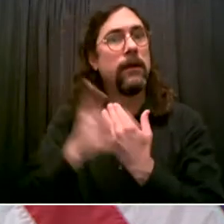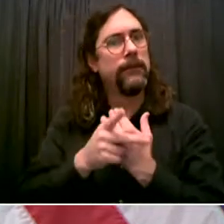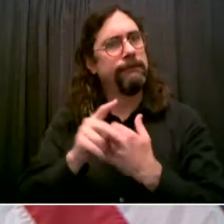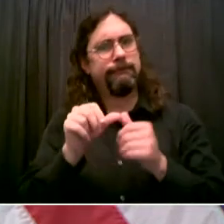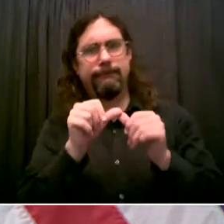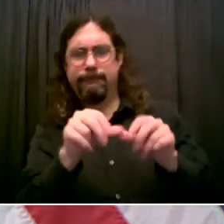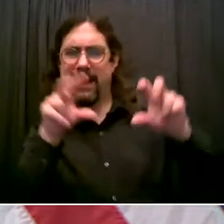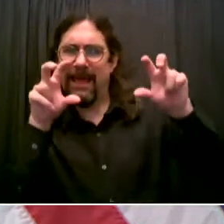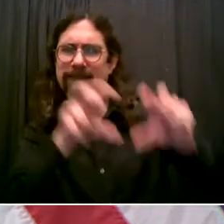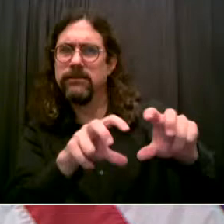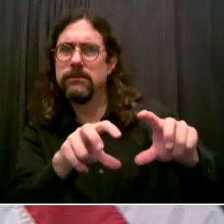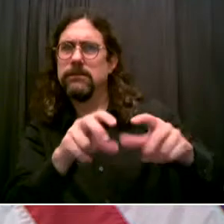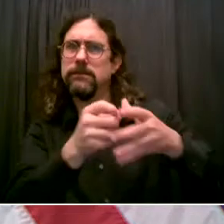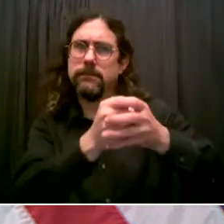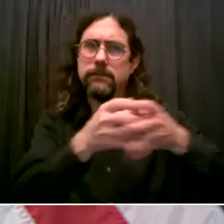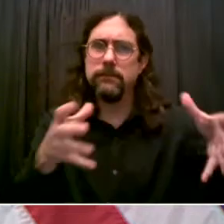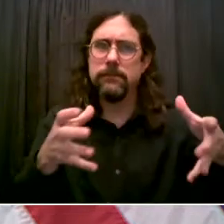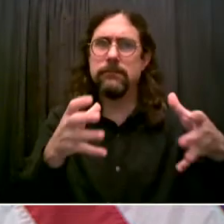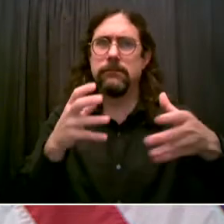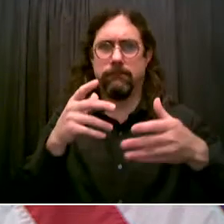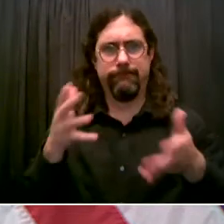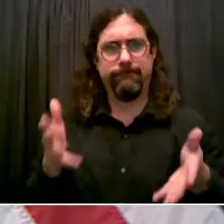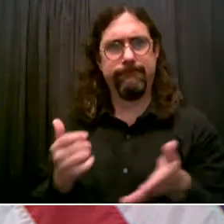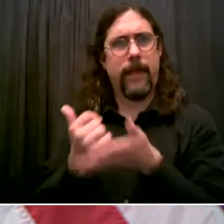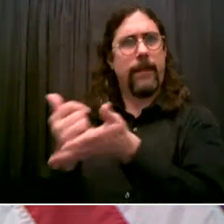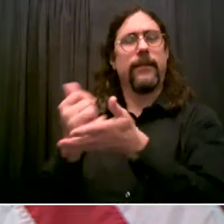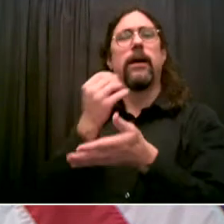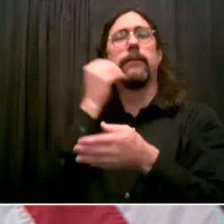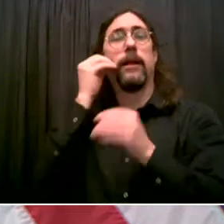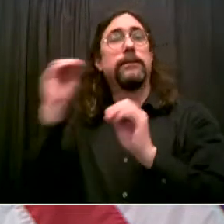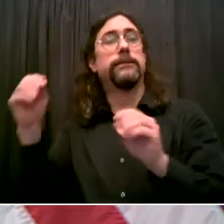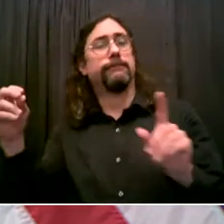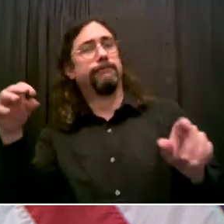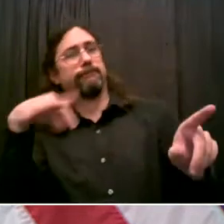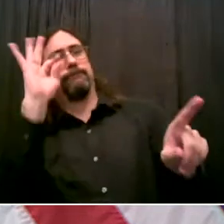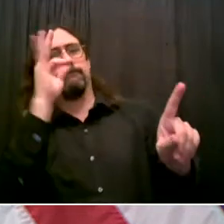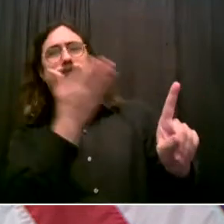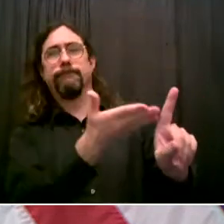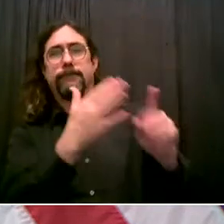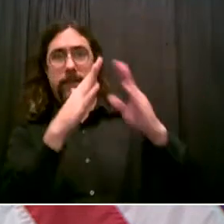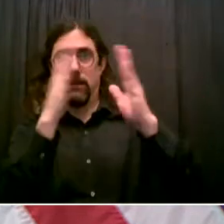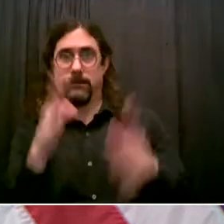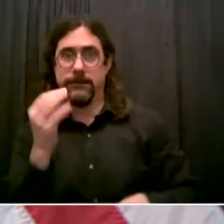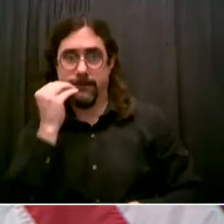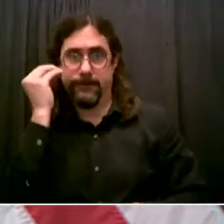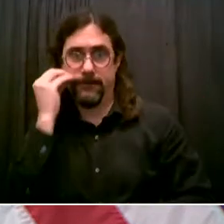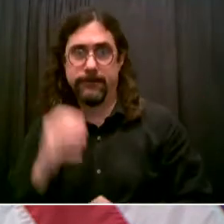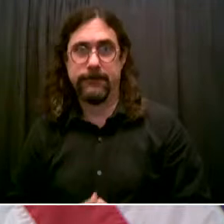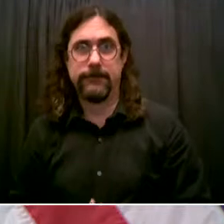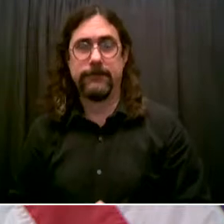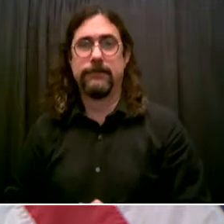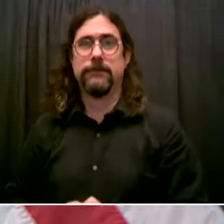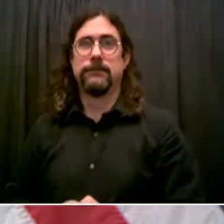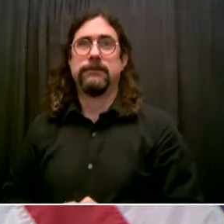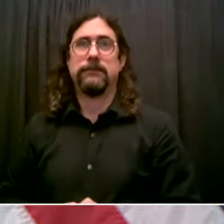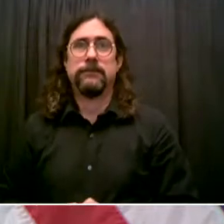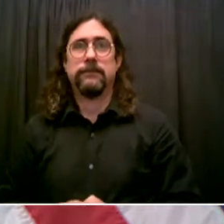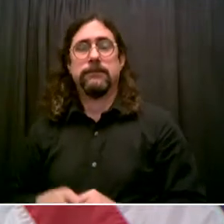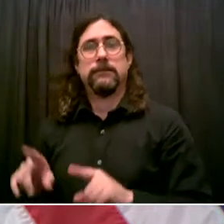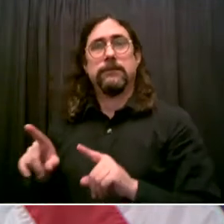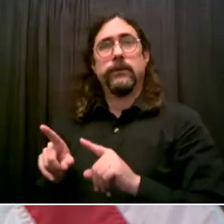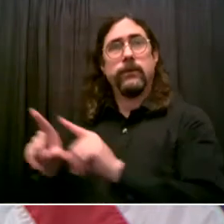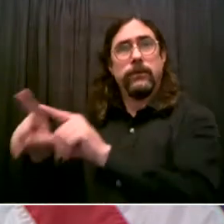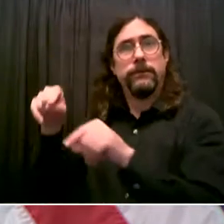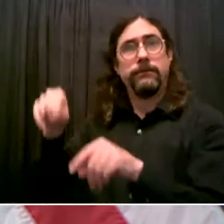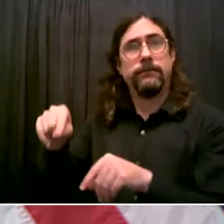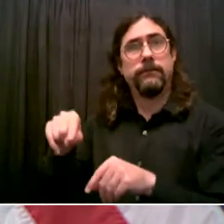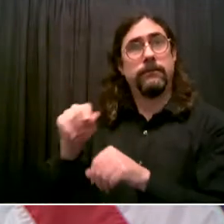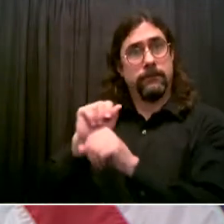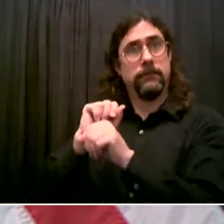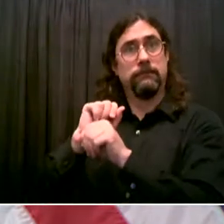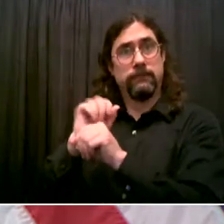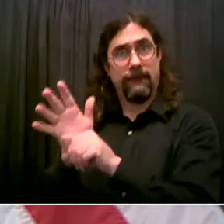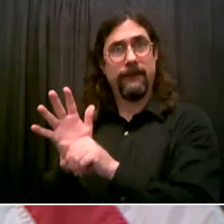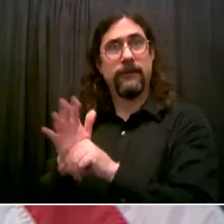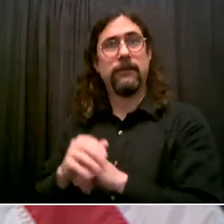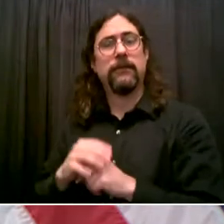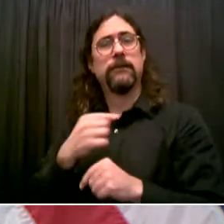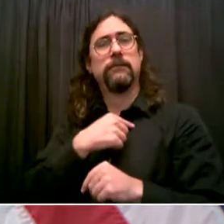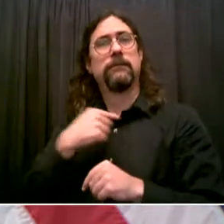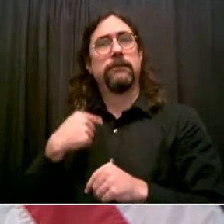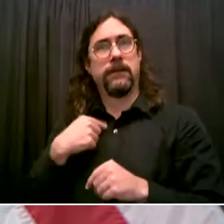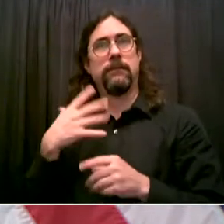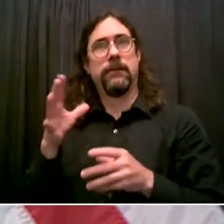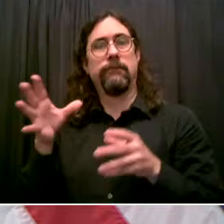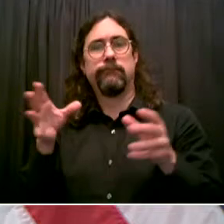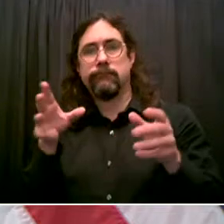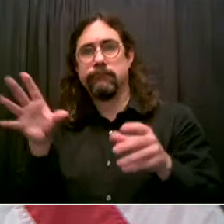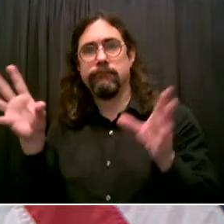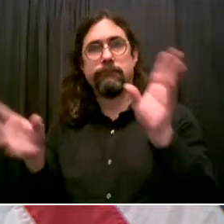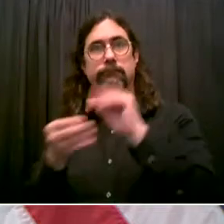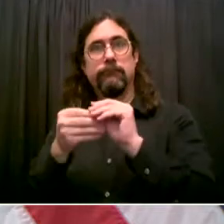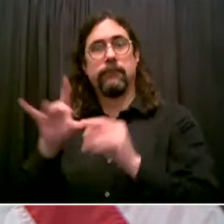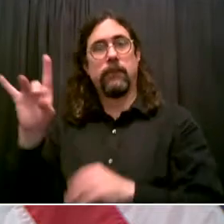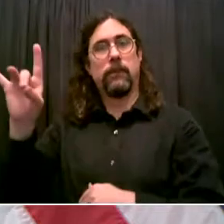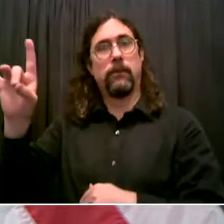BREAKTHROUGH FOR ACTUAL HUMAN